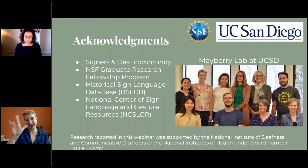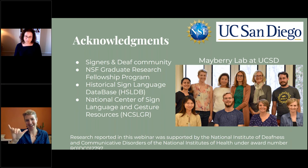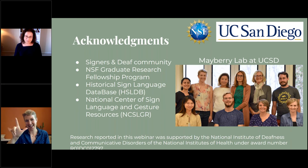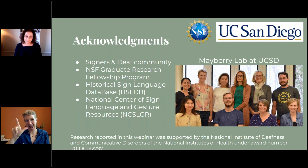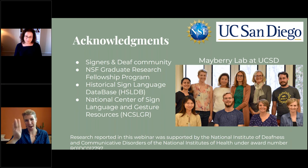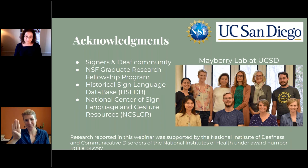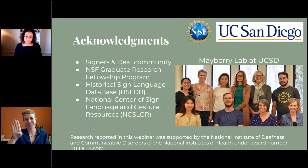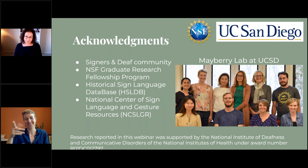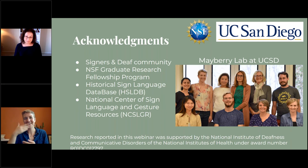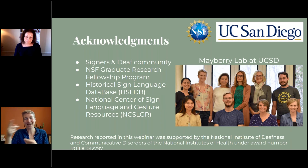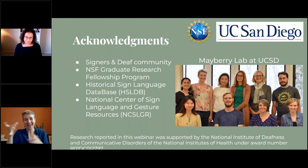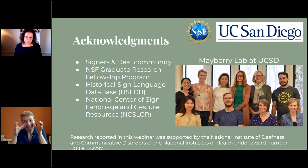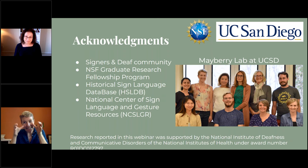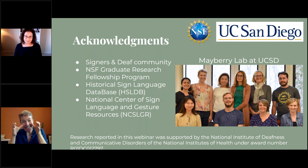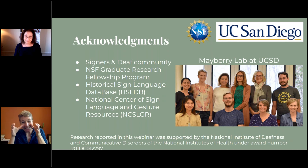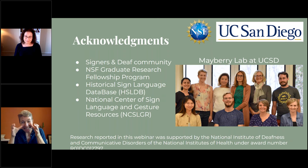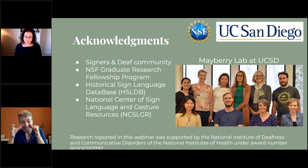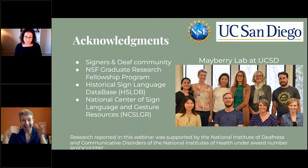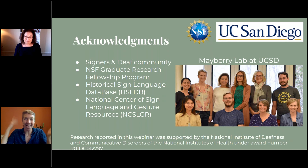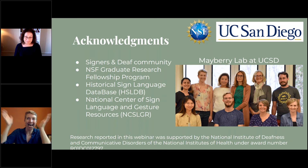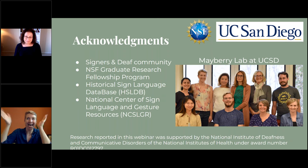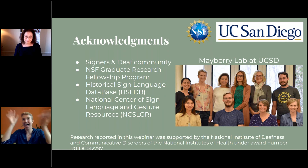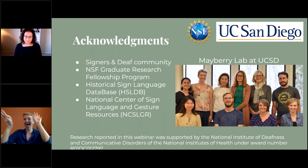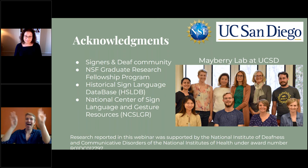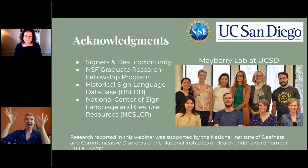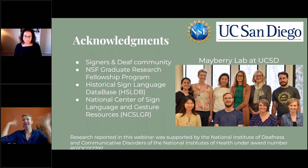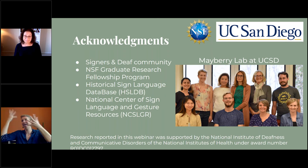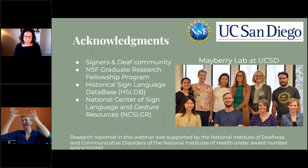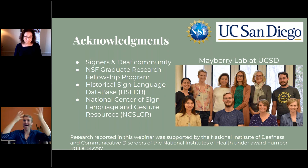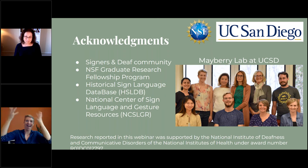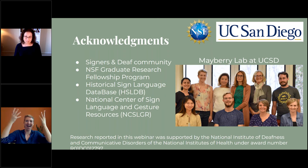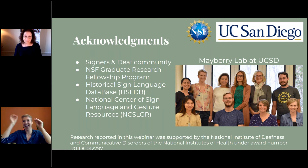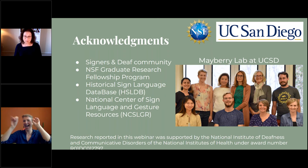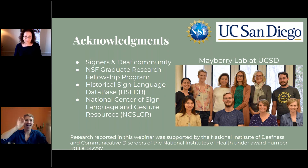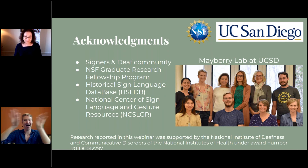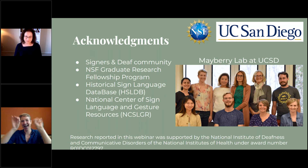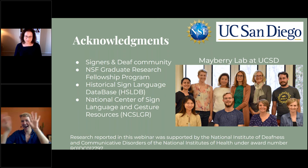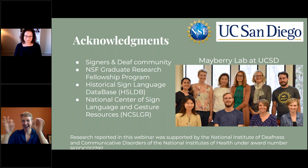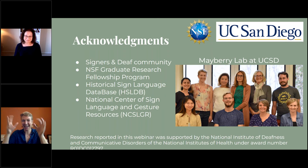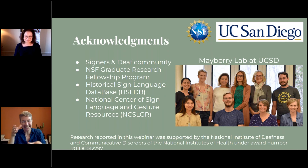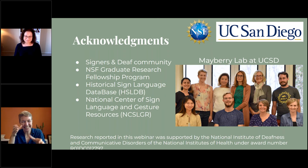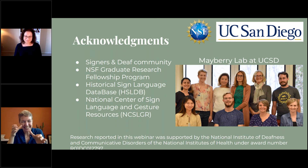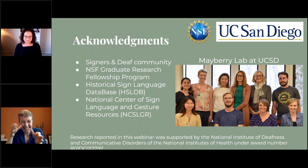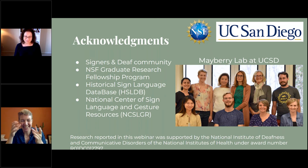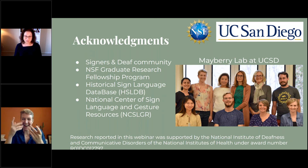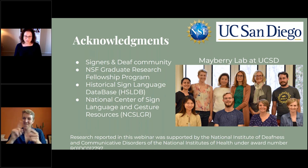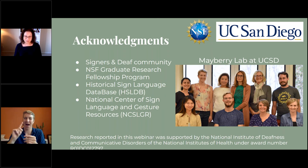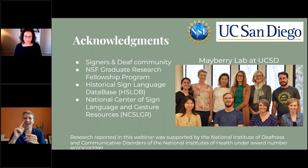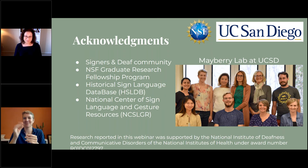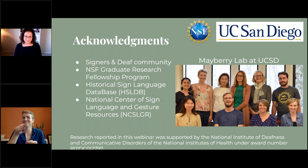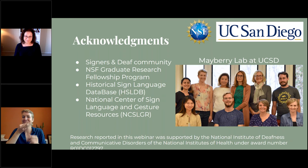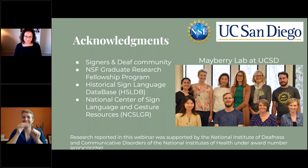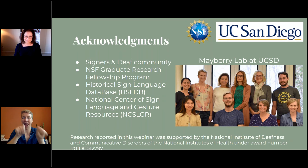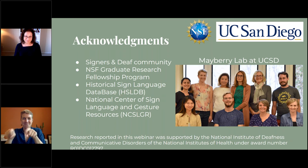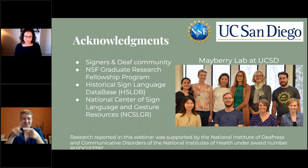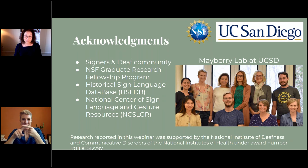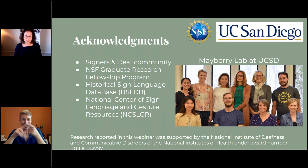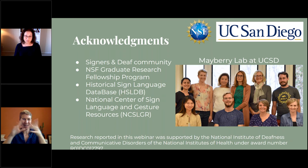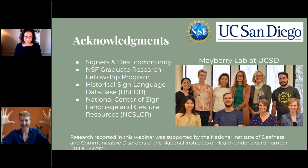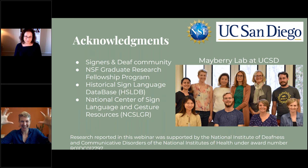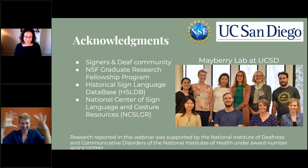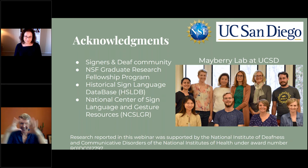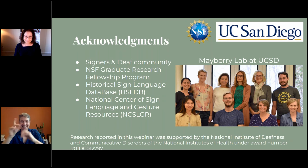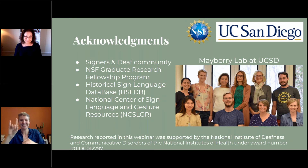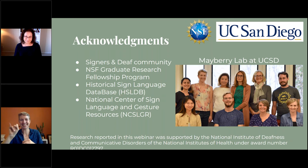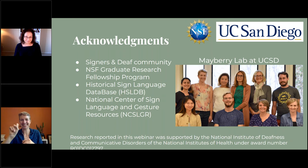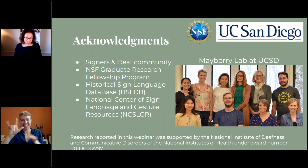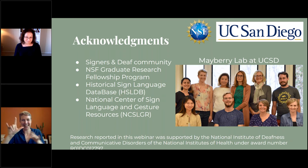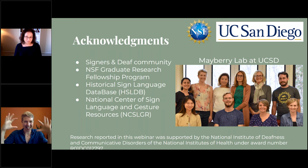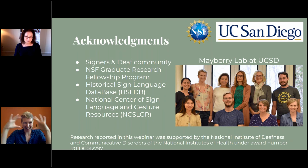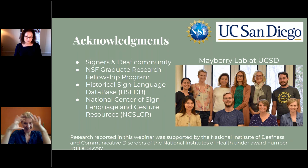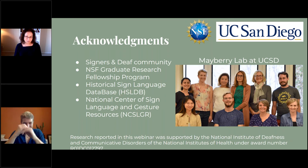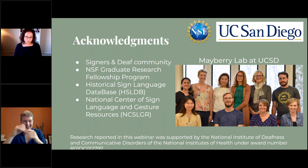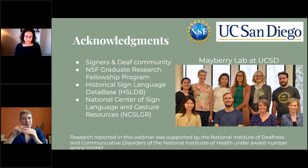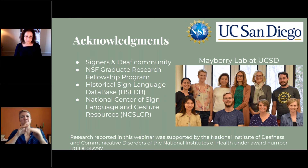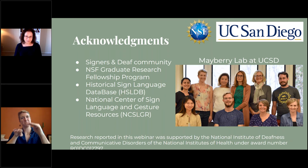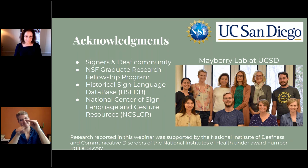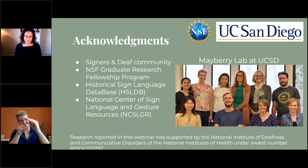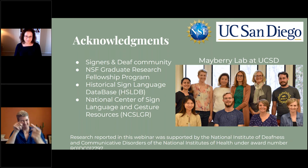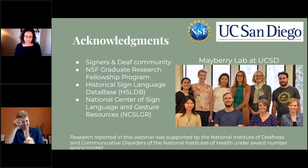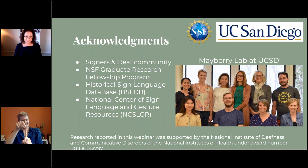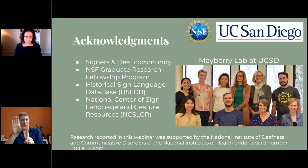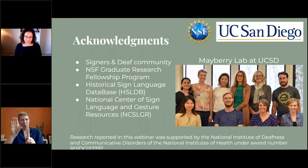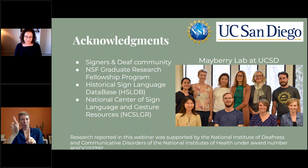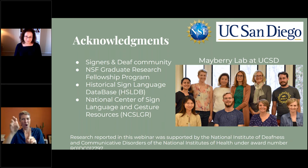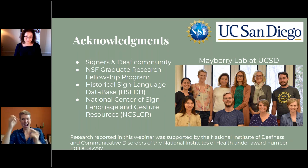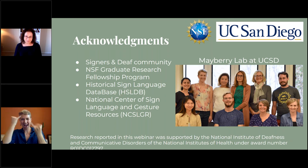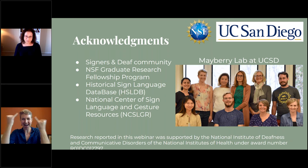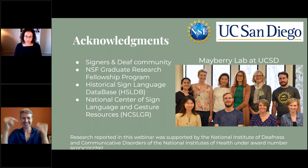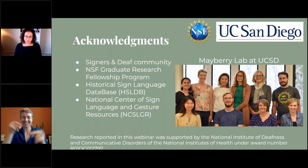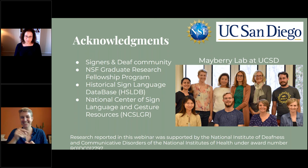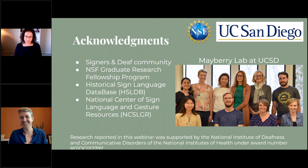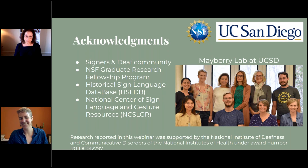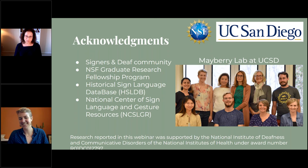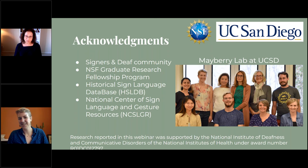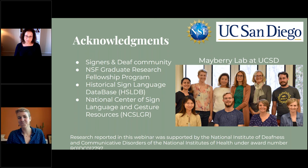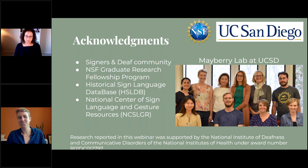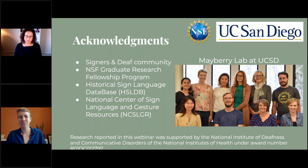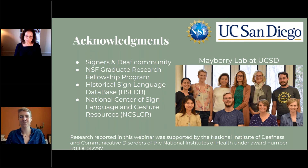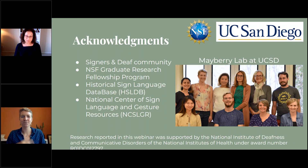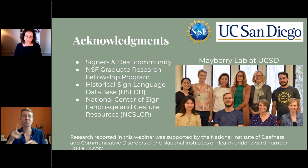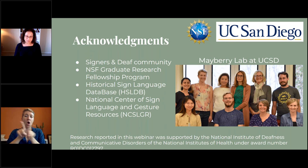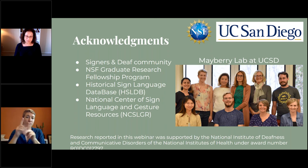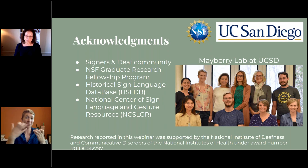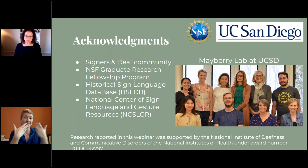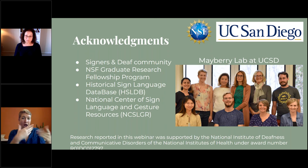I want to thank the Mayberry Lab for all the ideas, and all the thoughts, and all the feedback, and it’s just great that we were able to distill all of these ideas to this one core idea that came out of it.